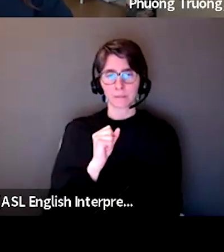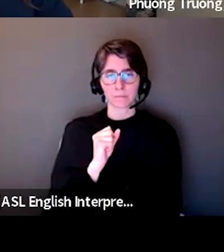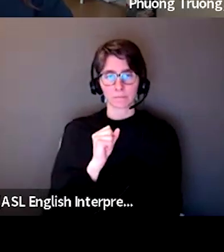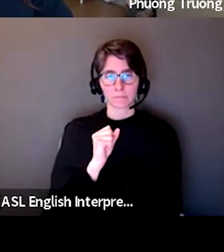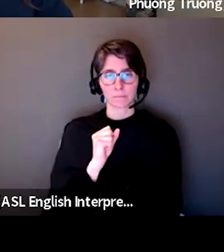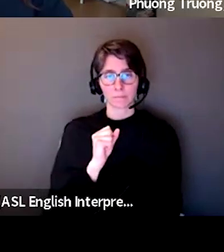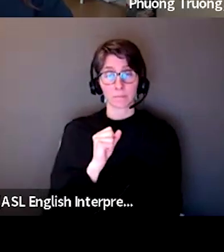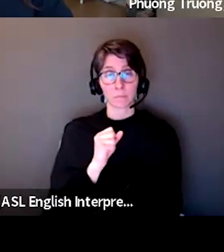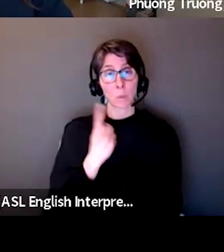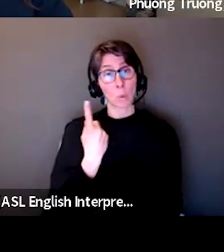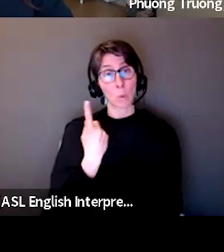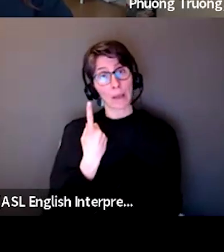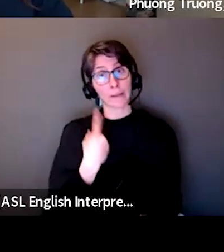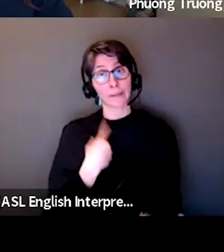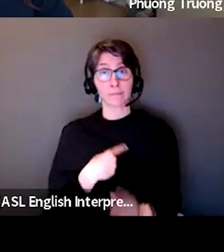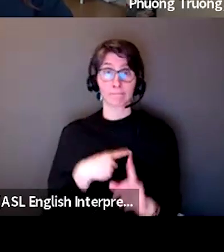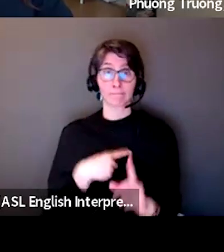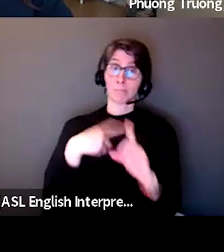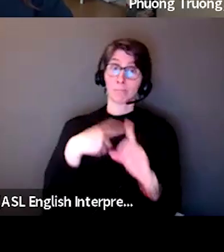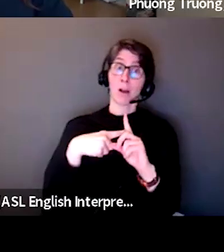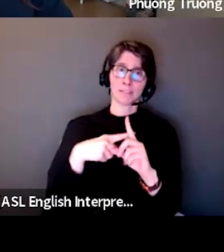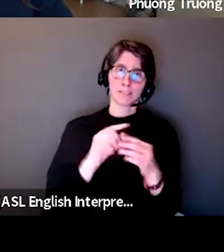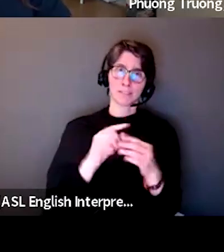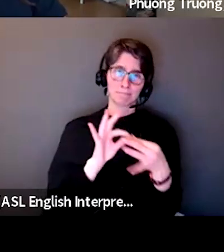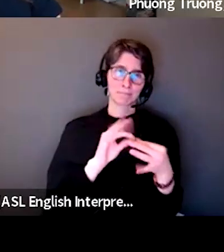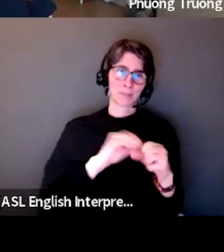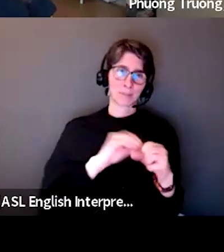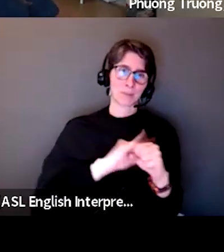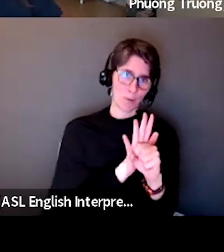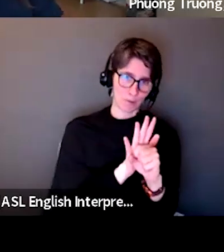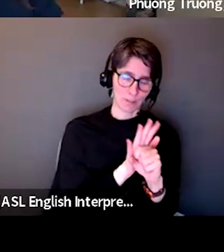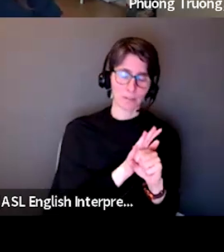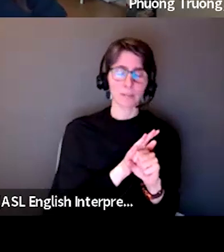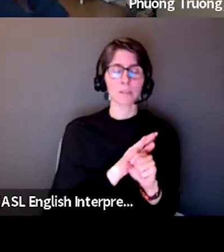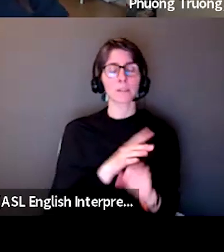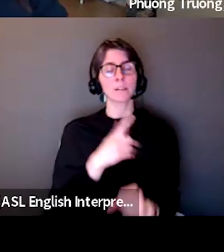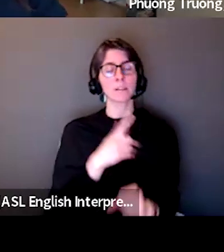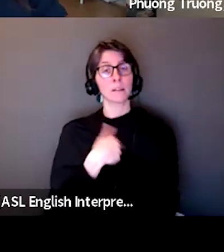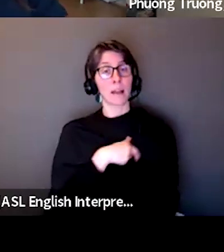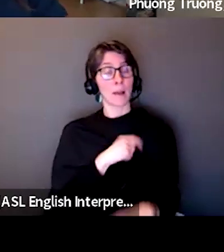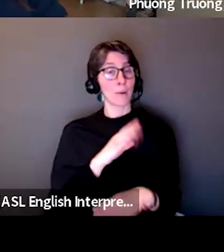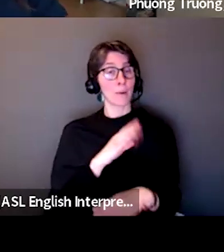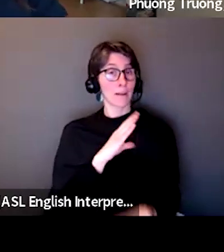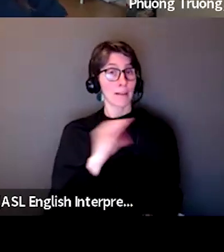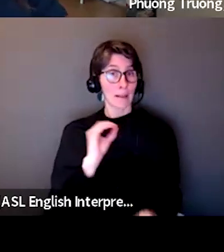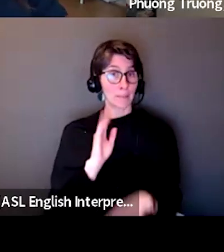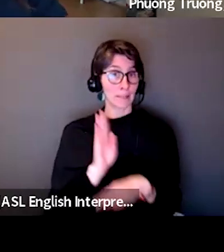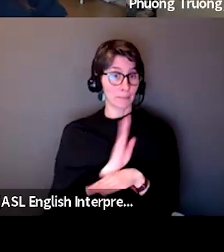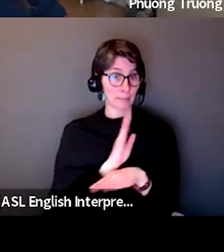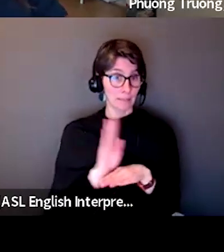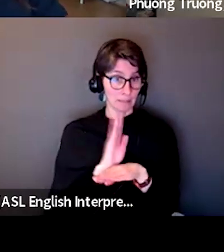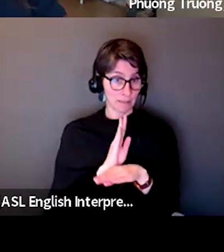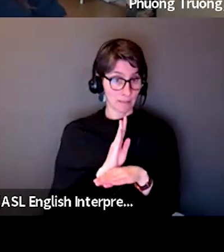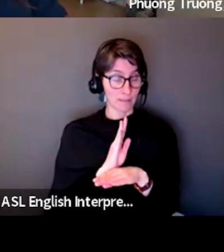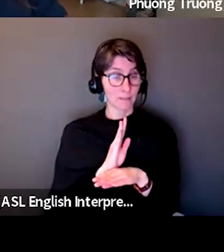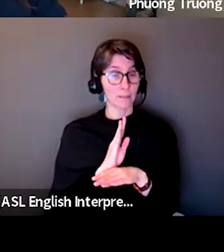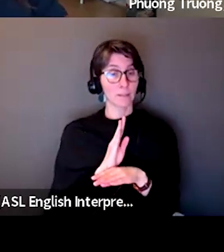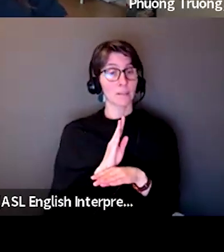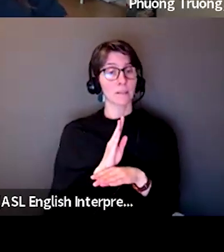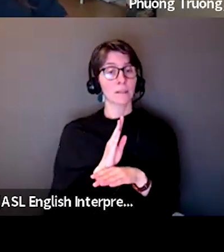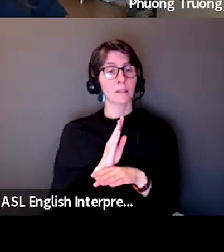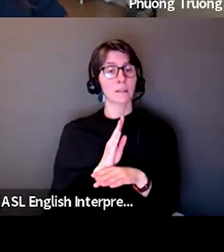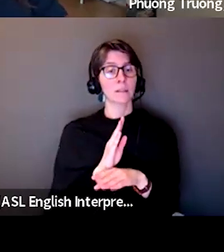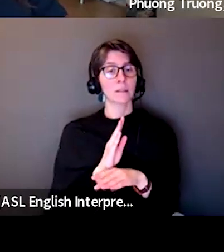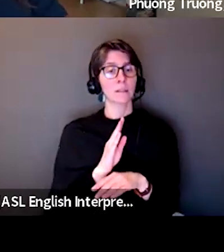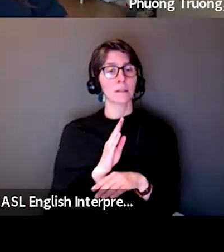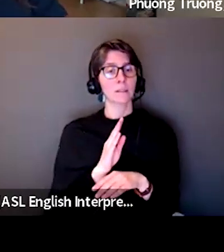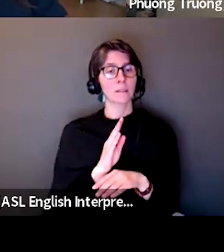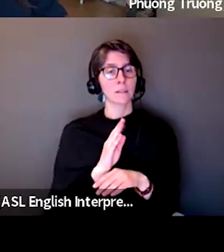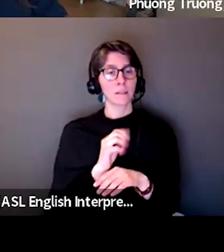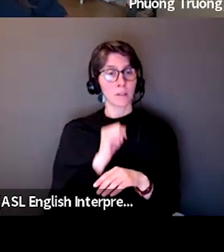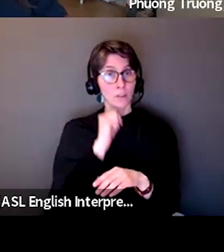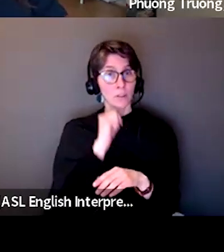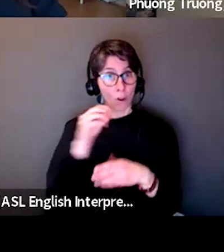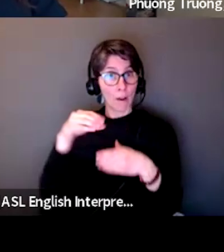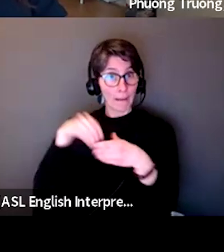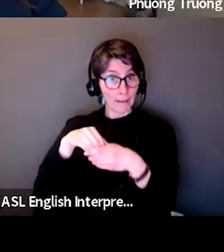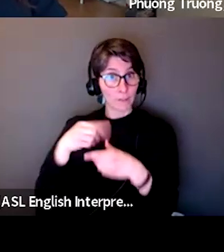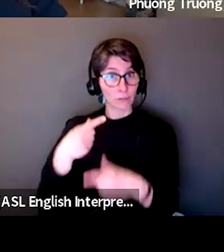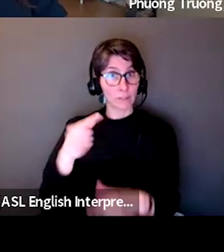silver lining of COVID is that for a company so far out of the GTA, we became more adept